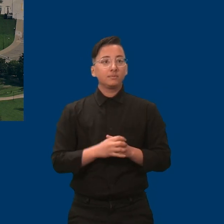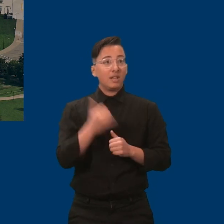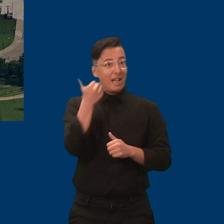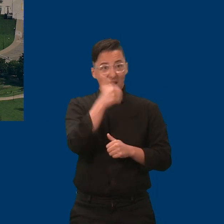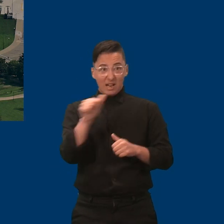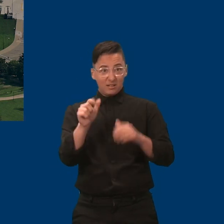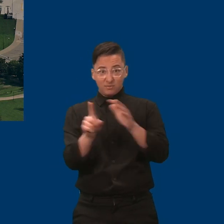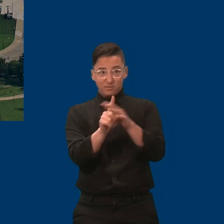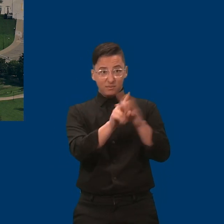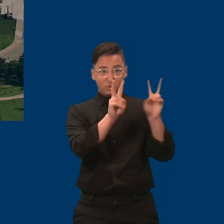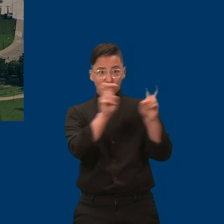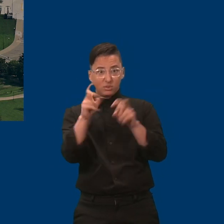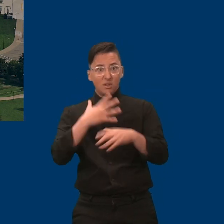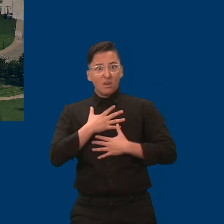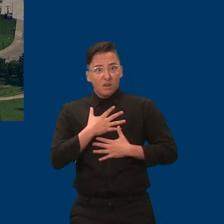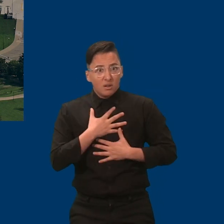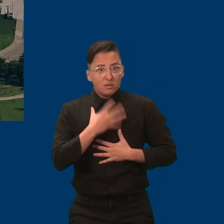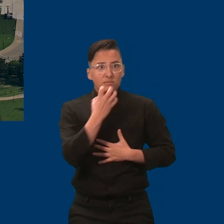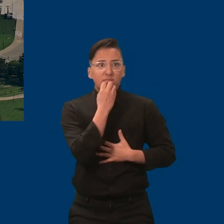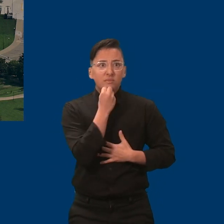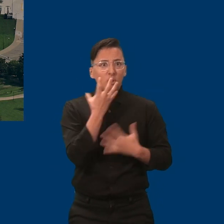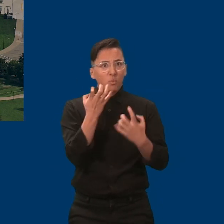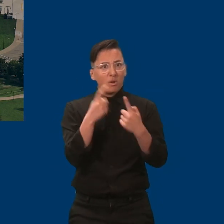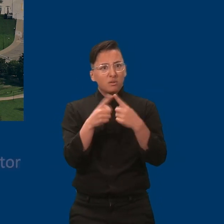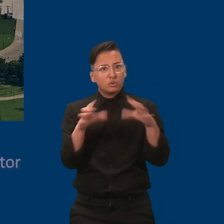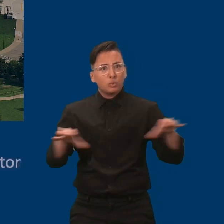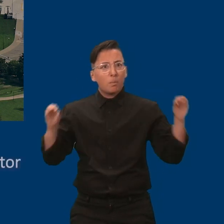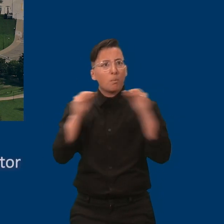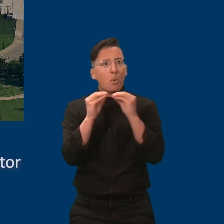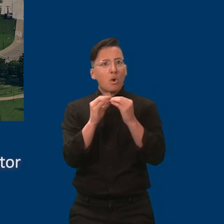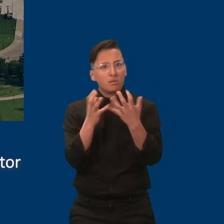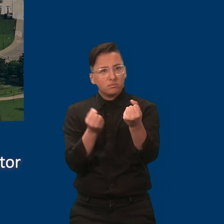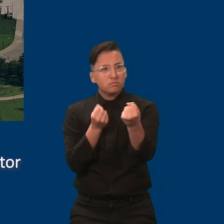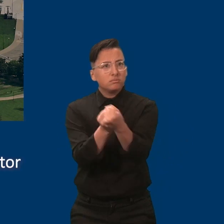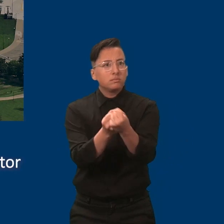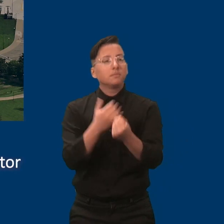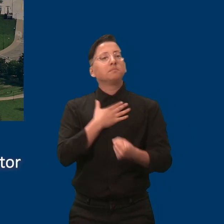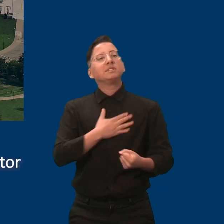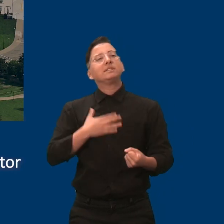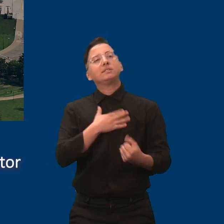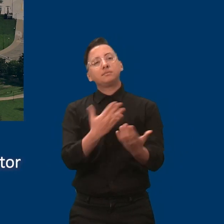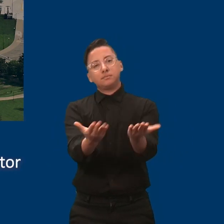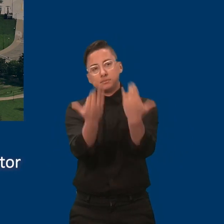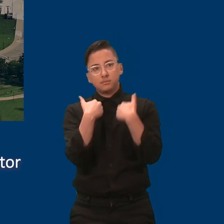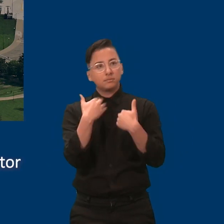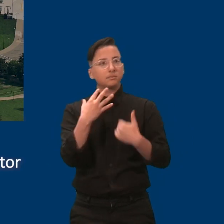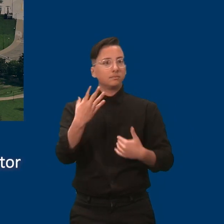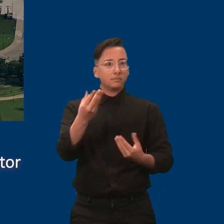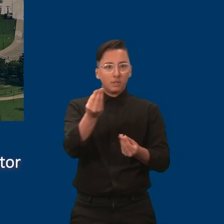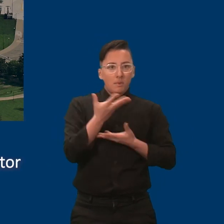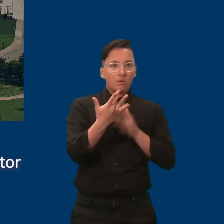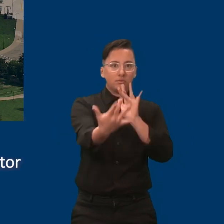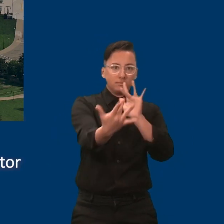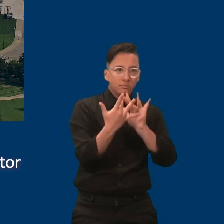and you want to do more to support them this legislative session, I encourage you to reach out to me, and I will be sure to work with you